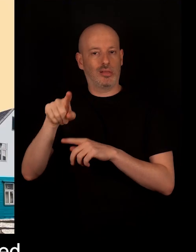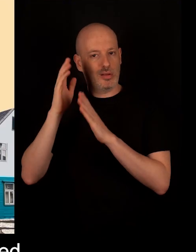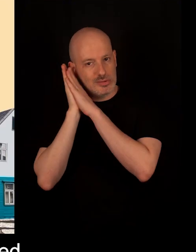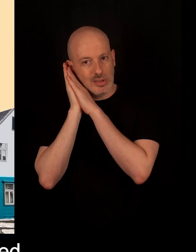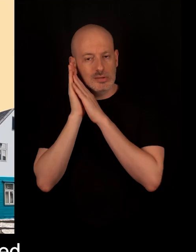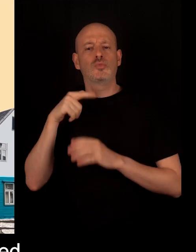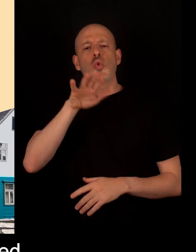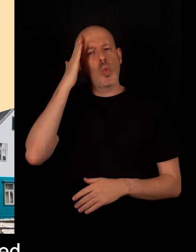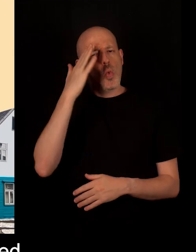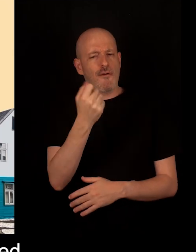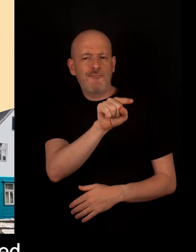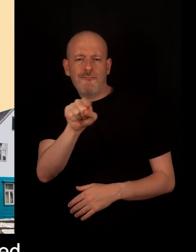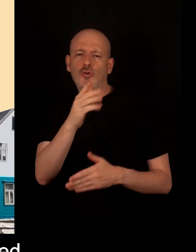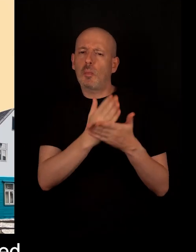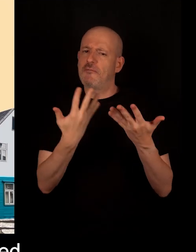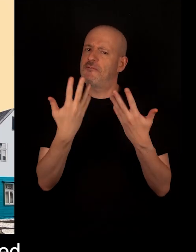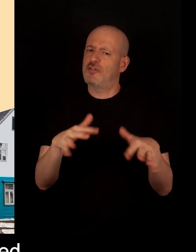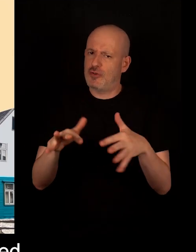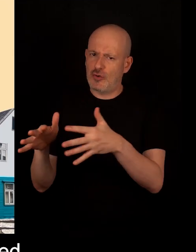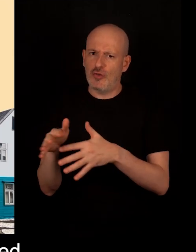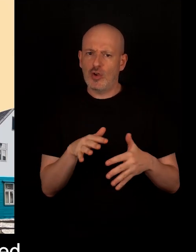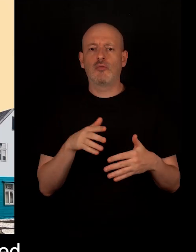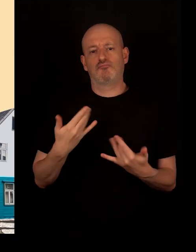We know that some of you already submitted it, and we are getting